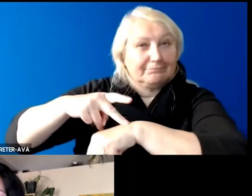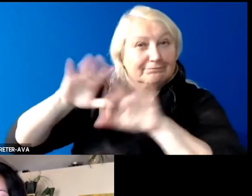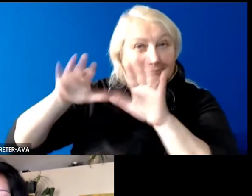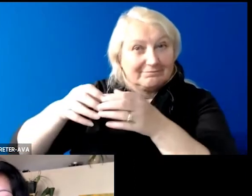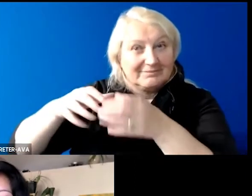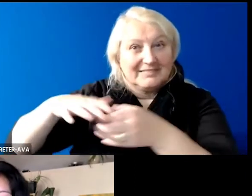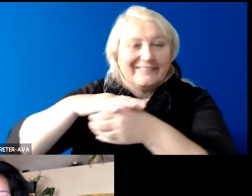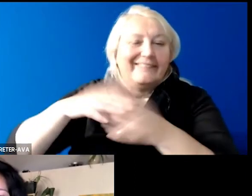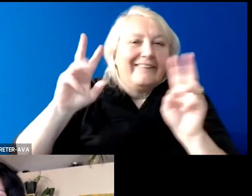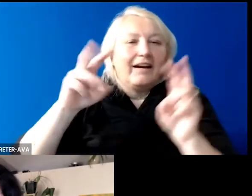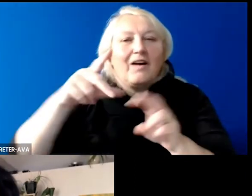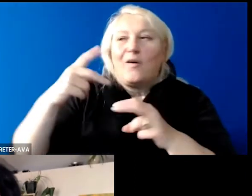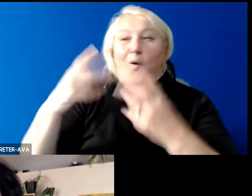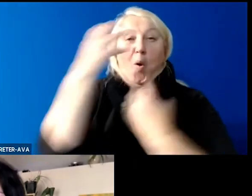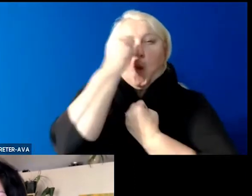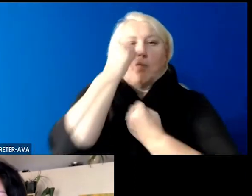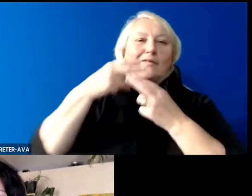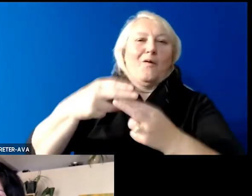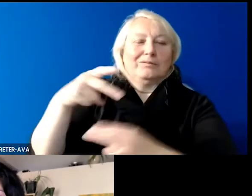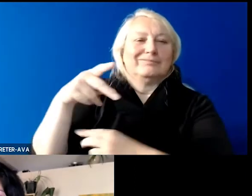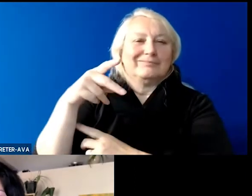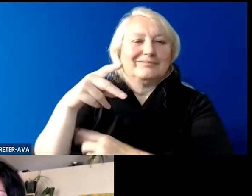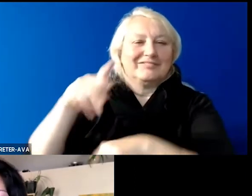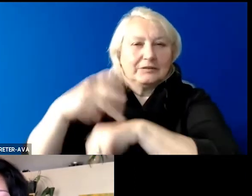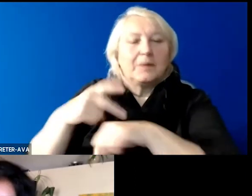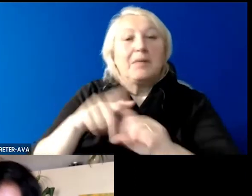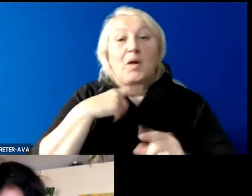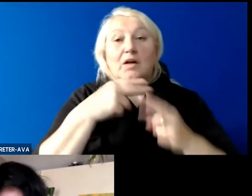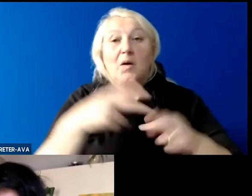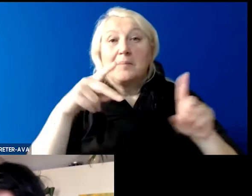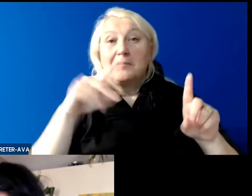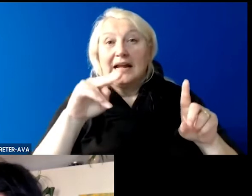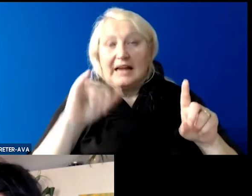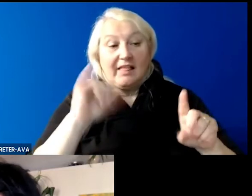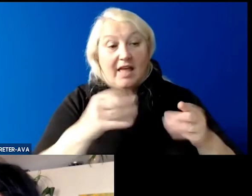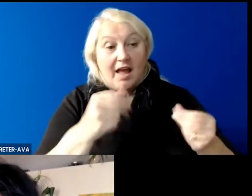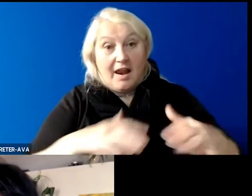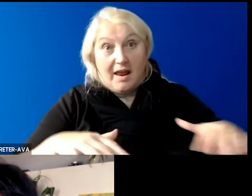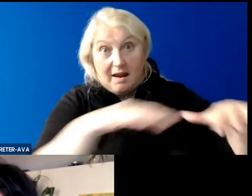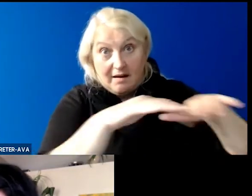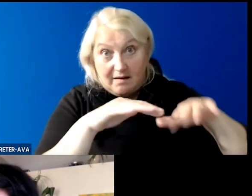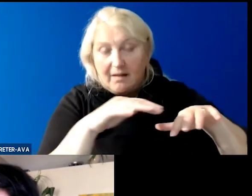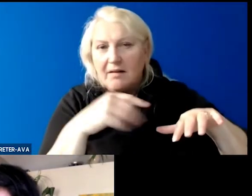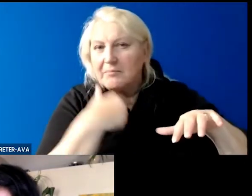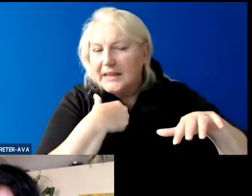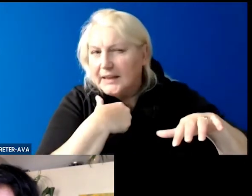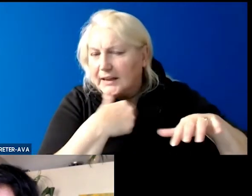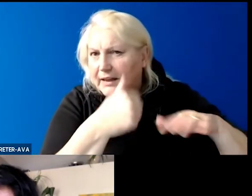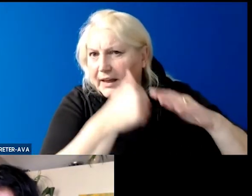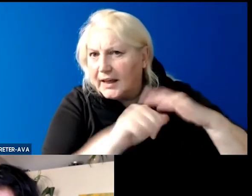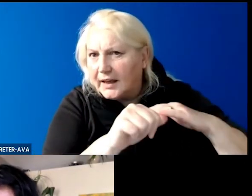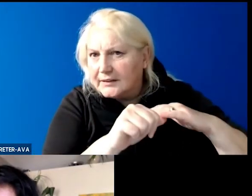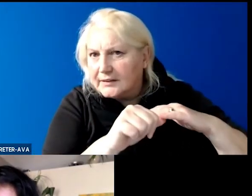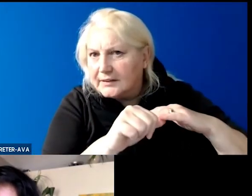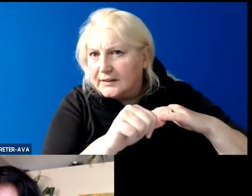Philippines. I was born in the Kanien'kéha Nation, which is now colloquially known as Montreal. And